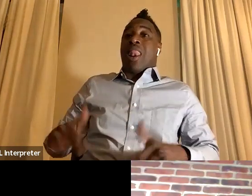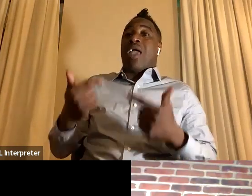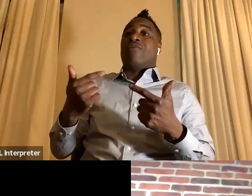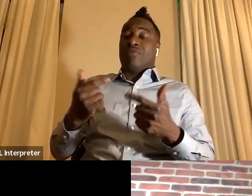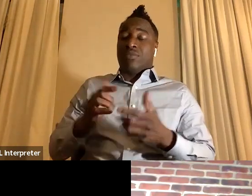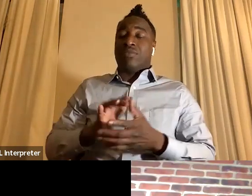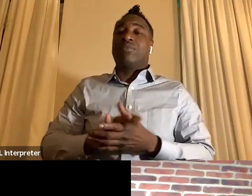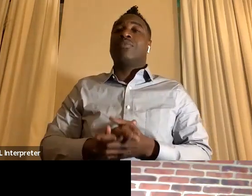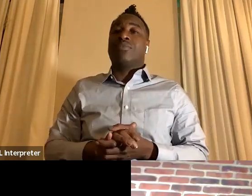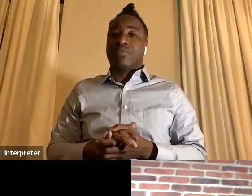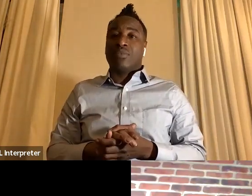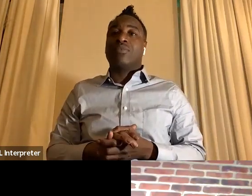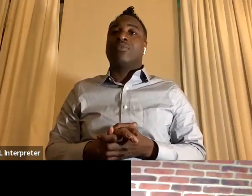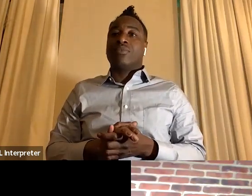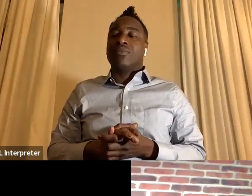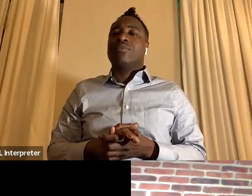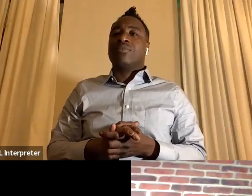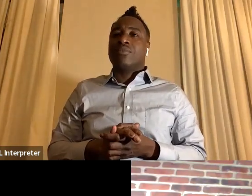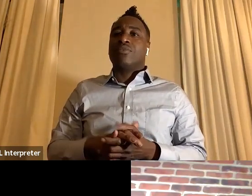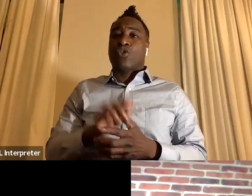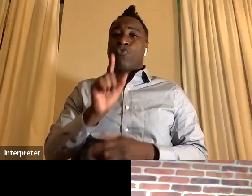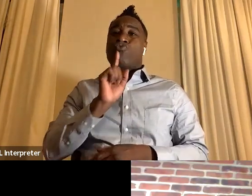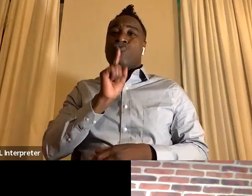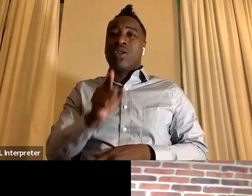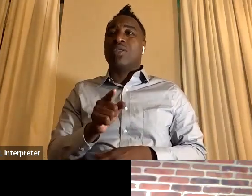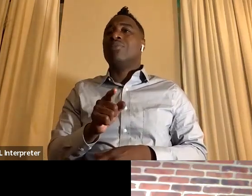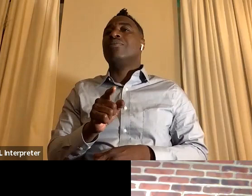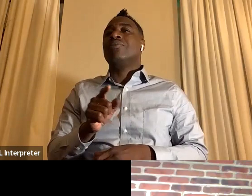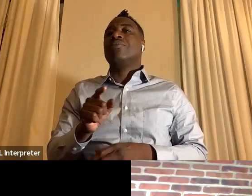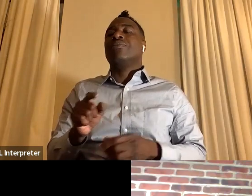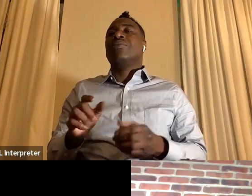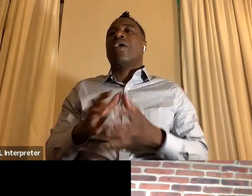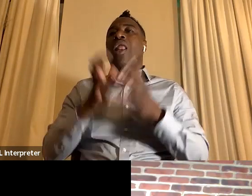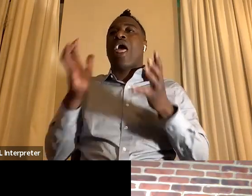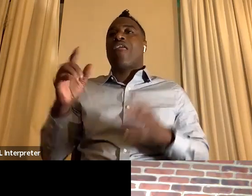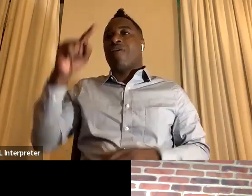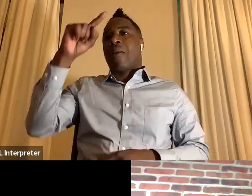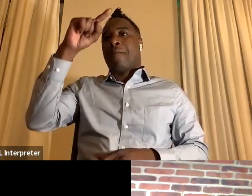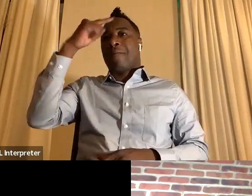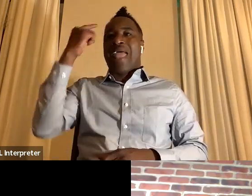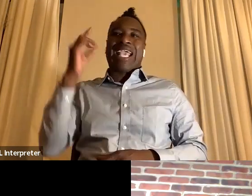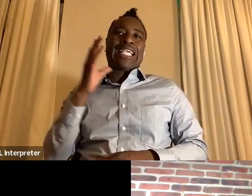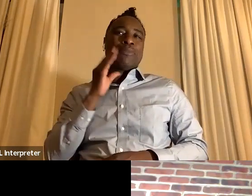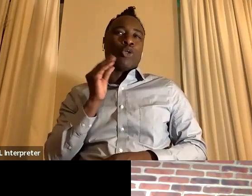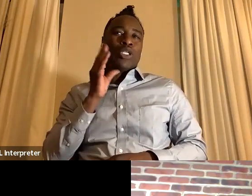So it's is a lot of really a lot of like black experiences and there's a lot of culture.